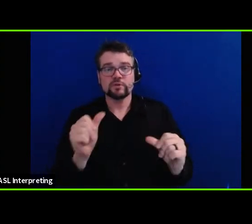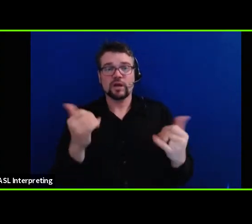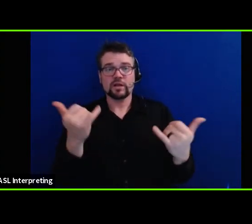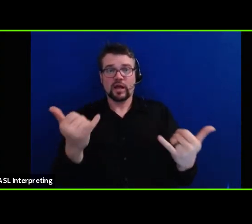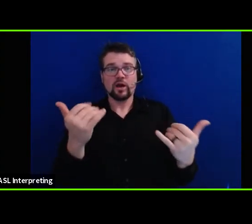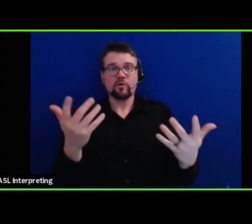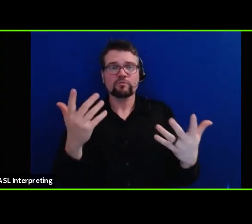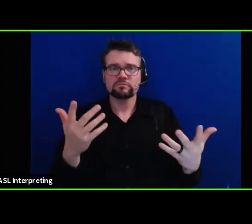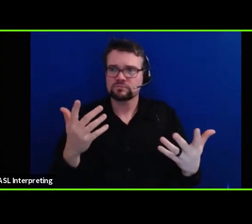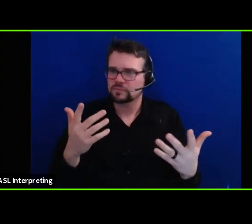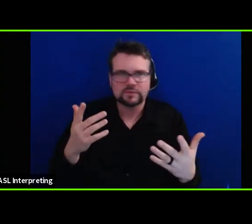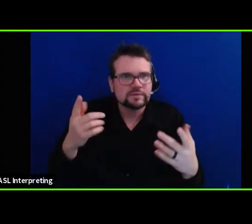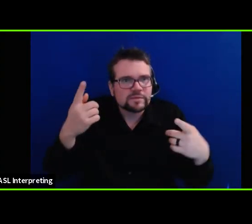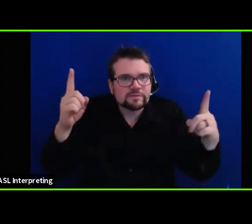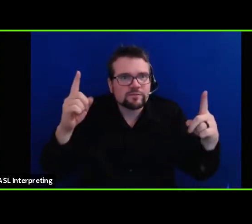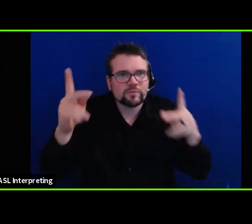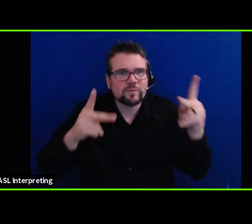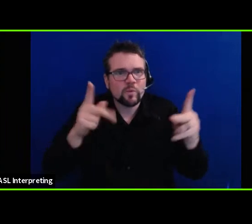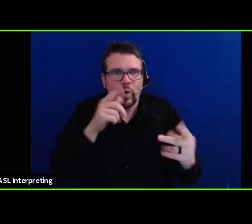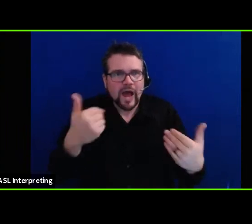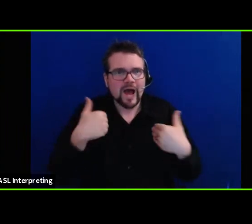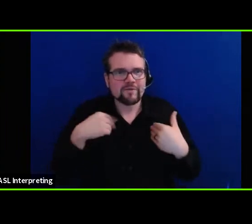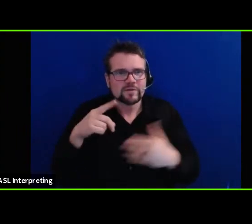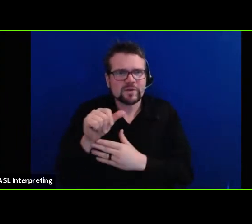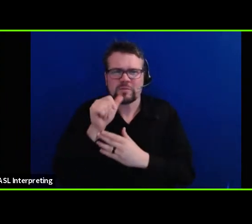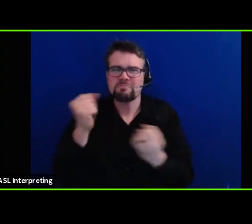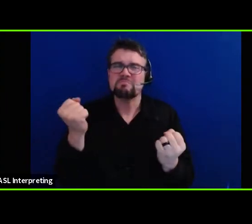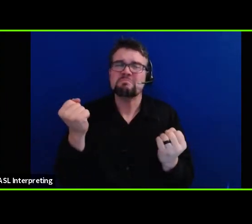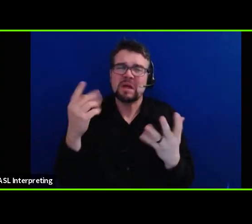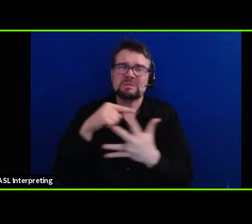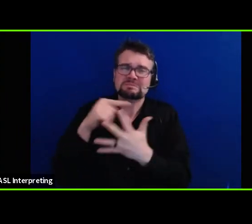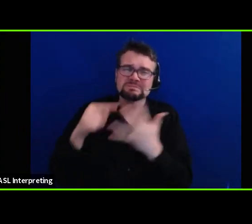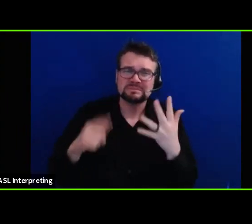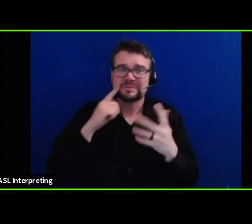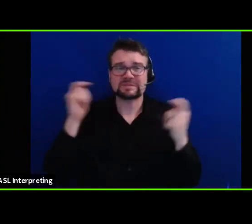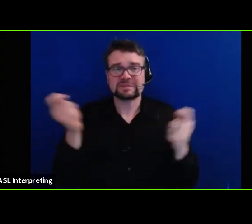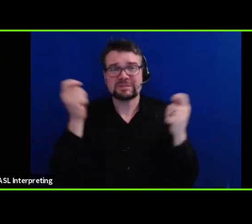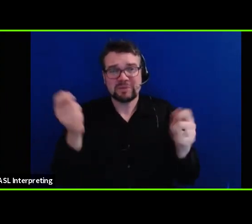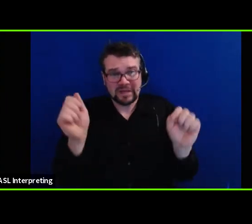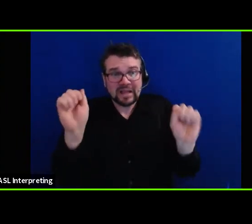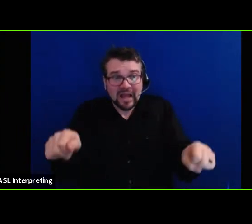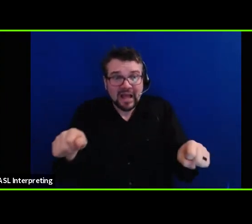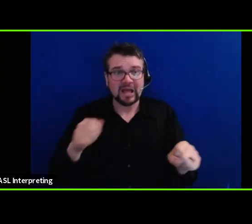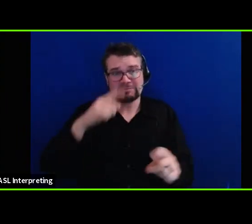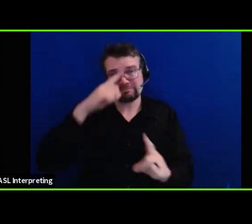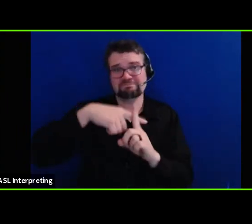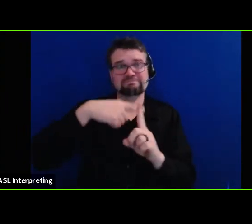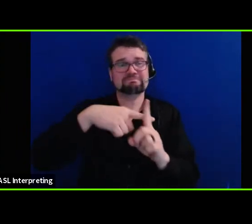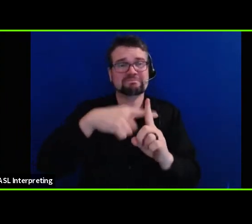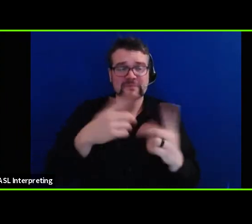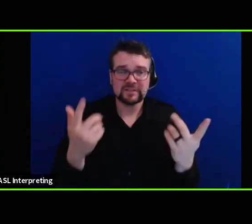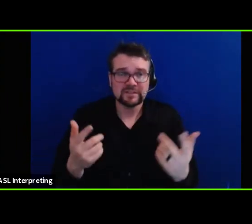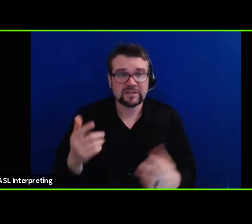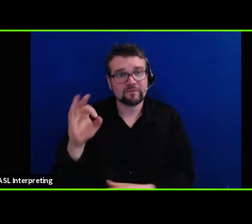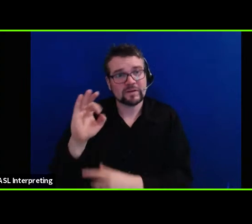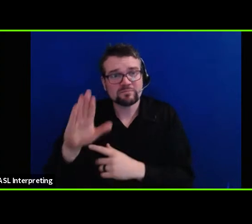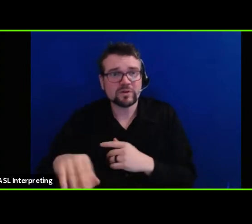WE HAVE A LOT TO CELEBRATE. THERE IS NO DOUBT ABOUT THAT. YOUR NEWS AND SOCIAL MEDIA FEEDS WILL BE FULL OF WONDERFUL